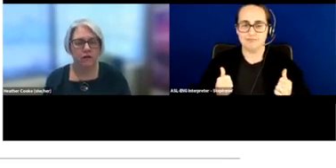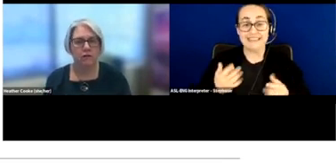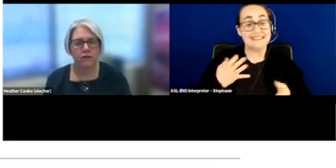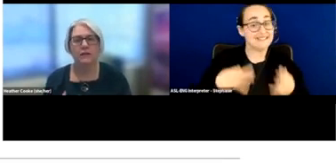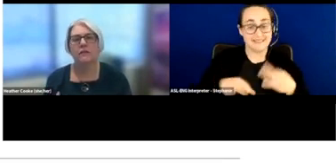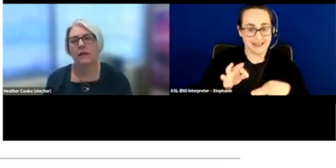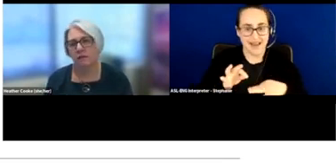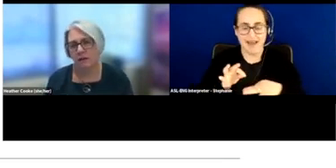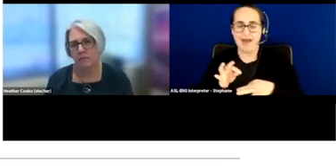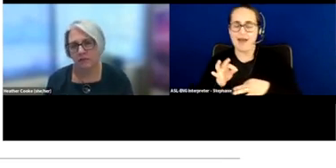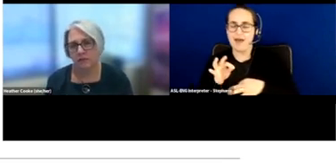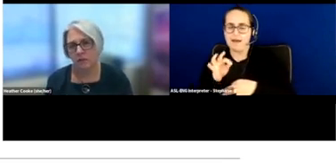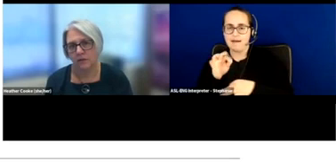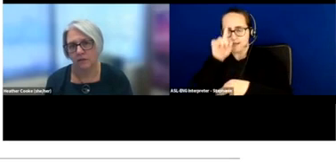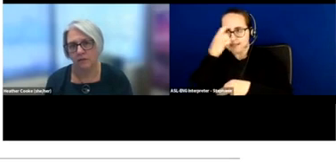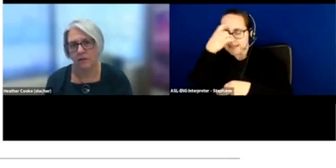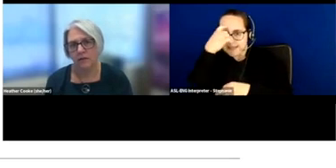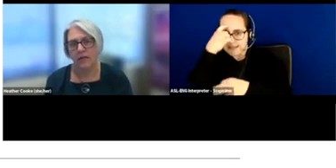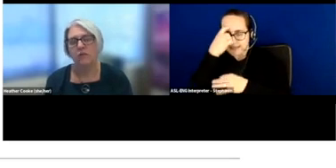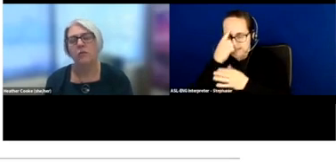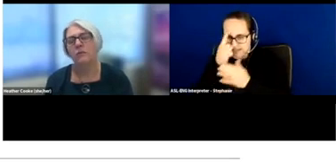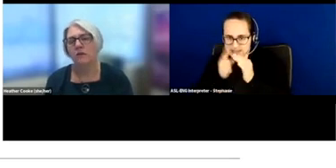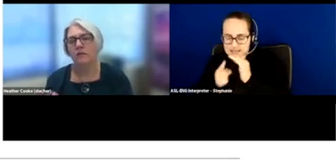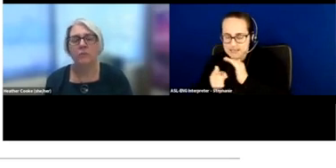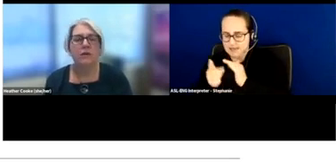conflict in establishing dominance. And so women are far